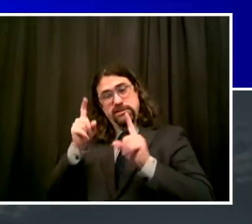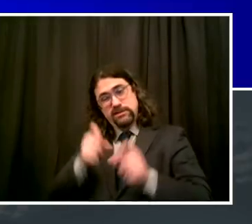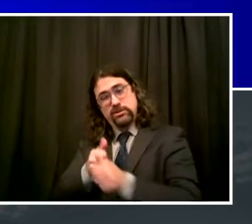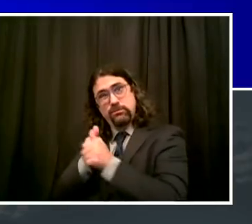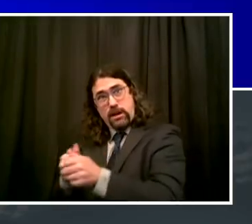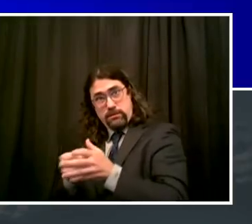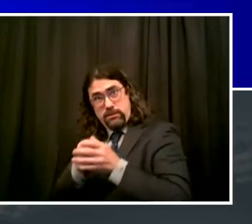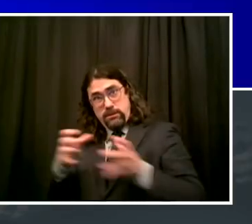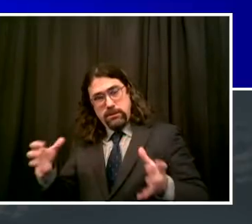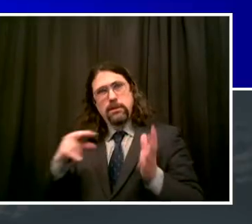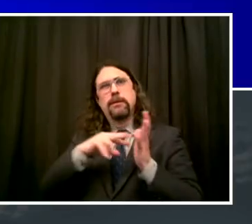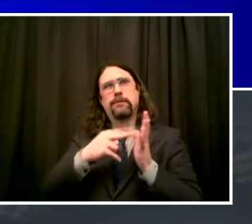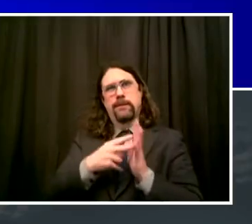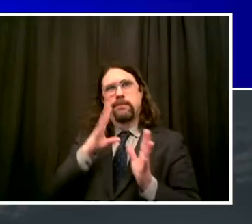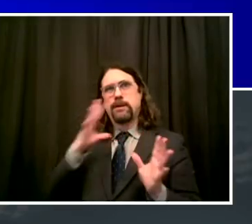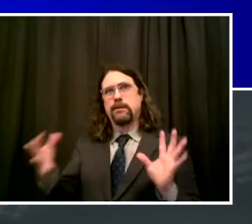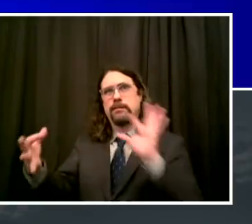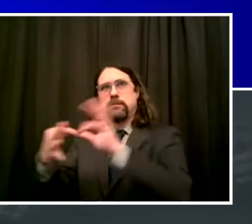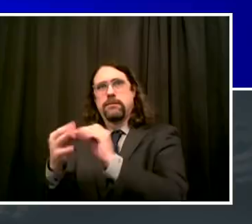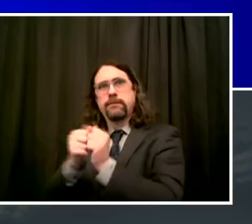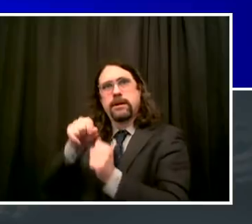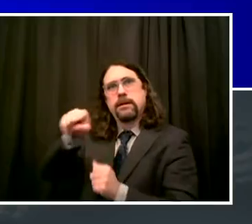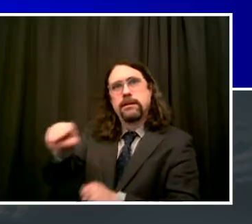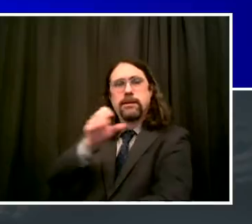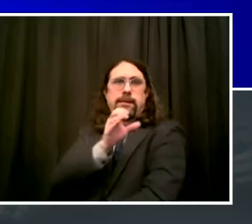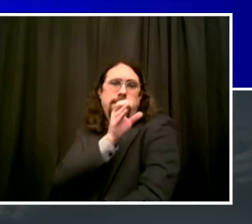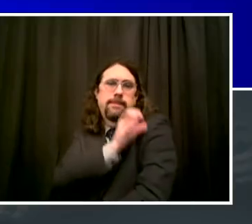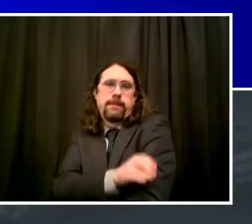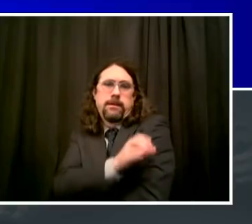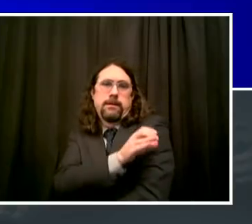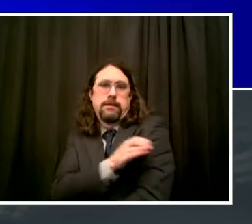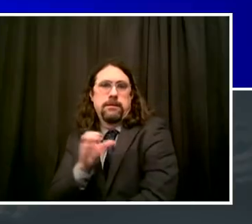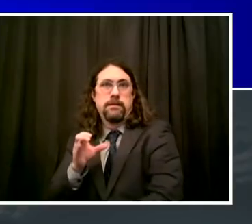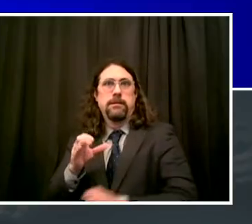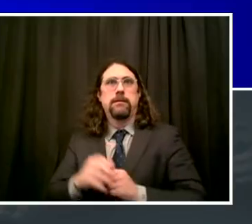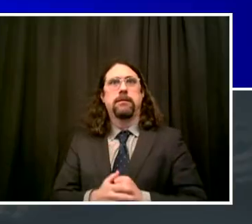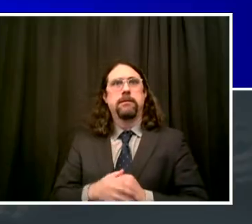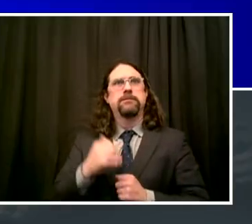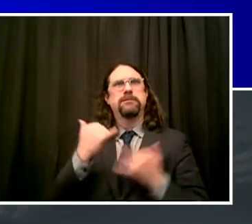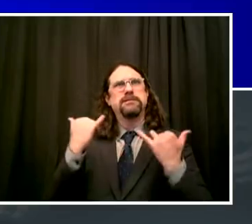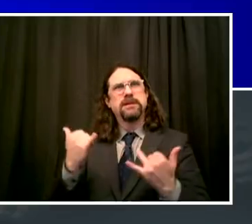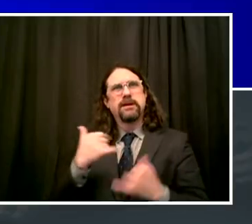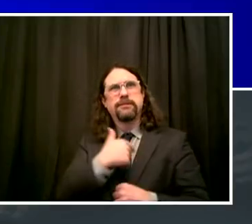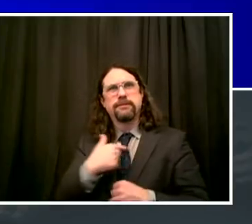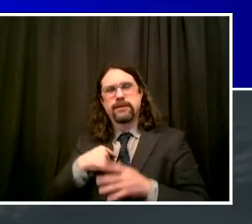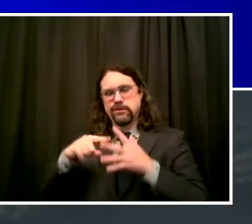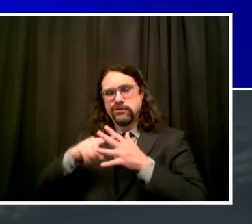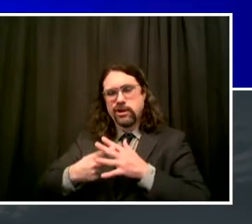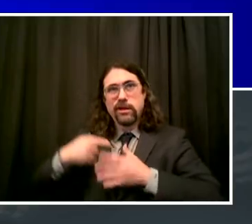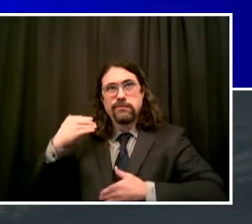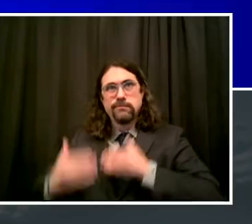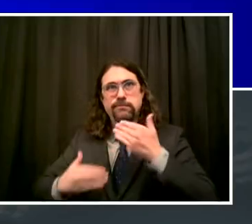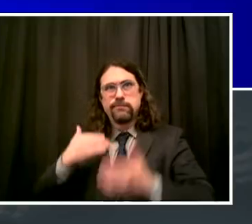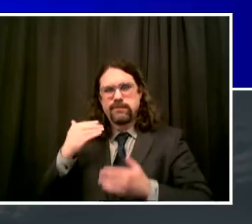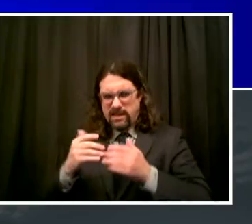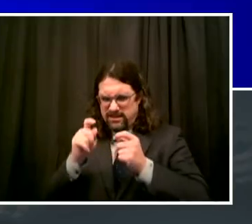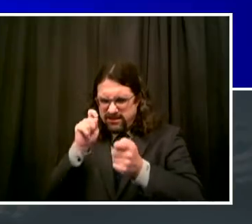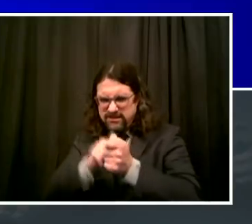THE PHASE OF THIS DISEASE AND MOVE FORWARD. WE'RE GOING TO WHAT EACH CAN CONTRIBUTE TO THE